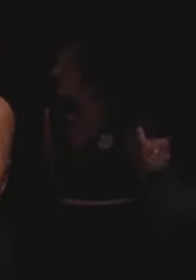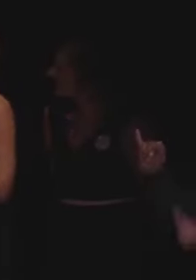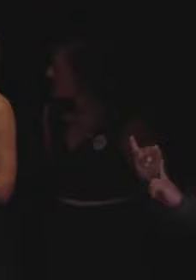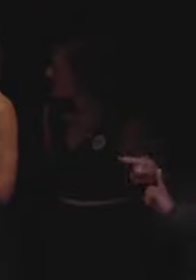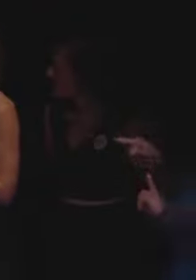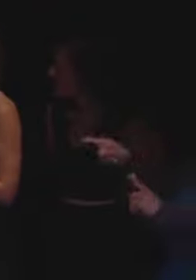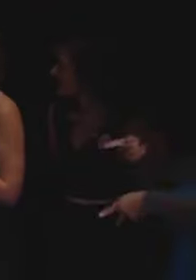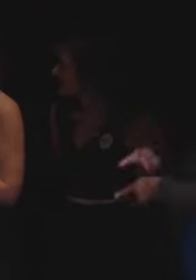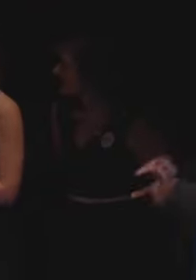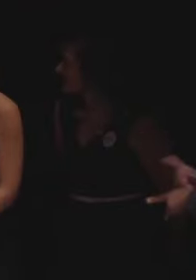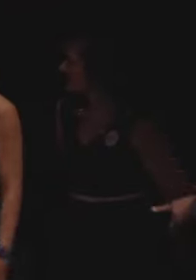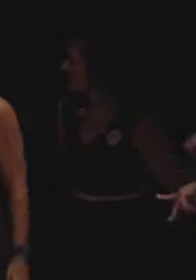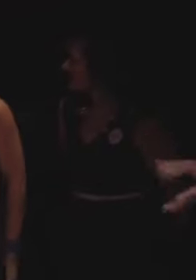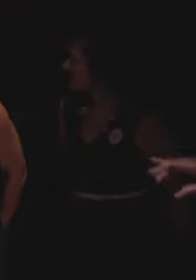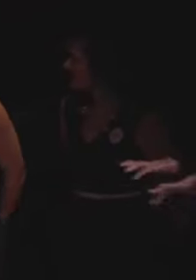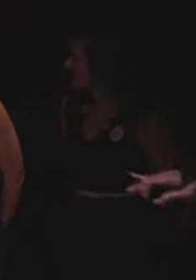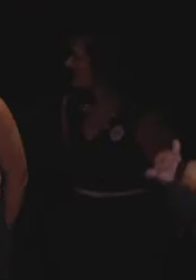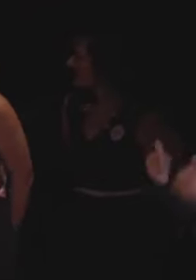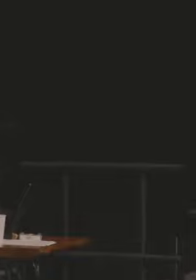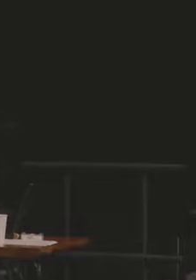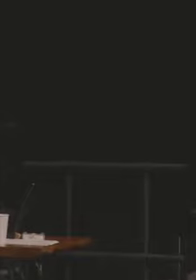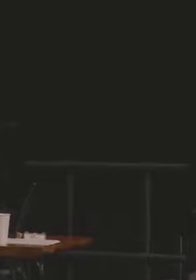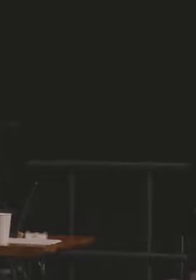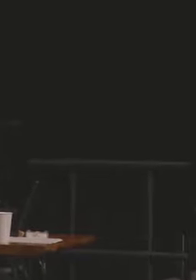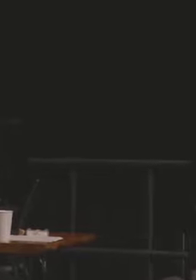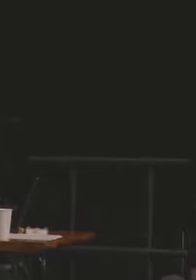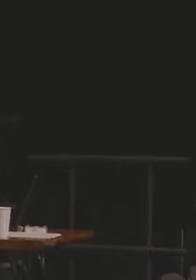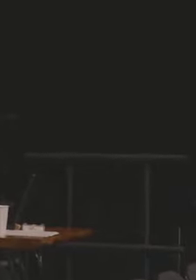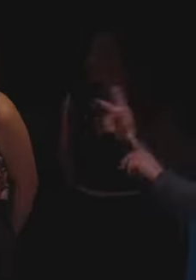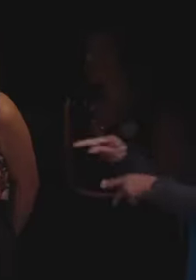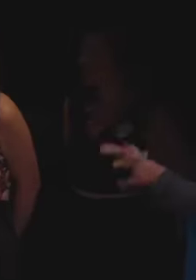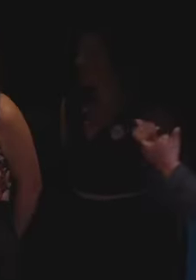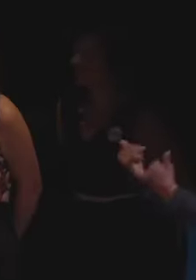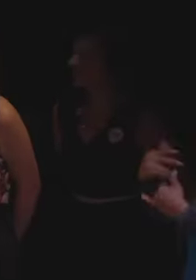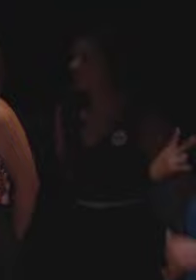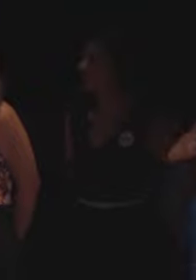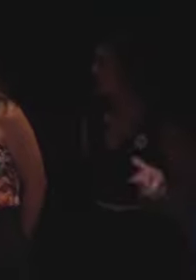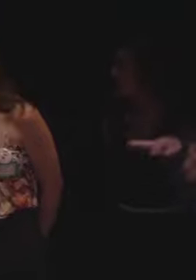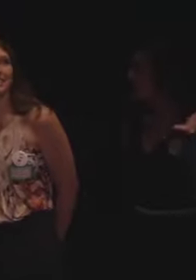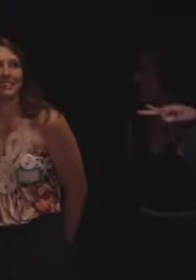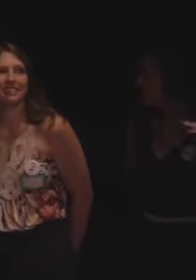who's handling the real-time captioning today, the CART captioning today. You can see her work scrolling here